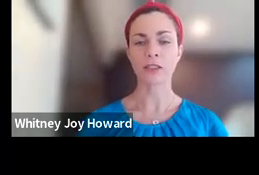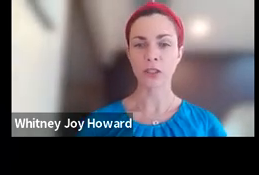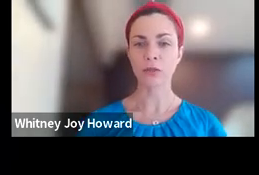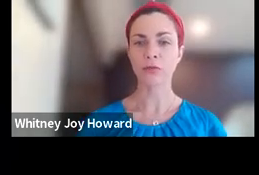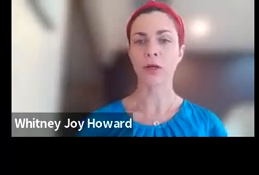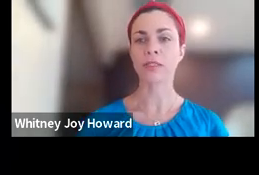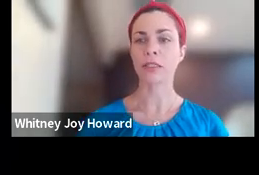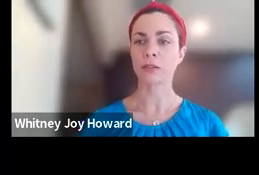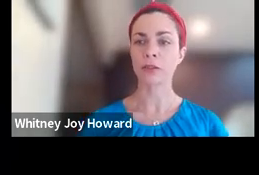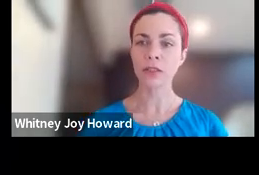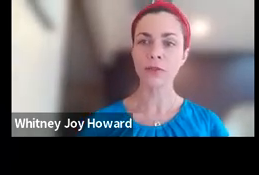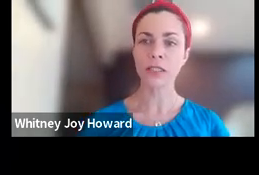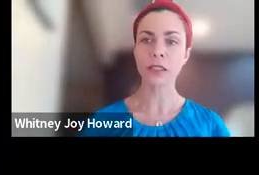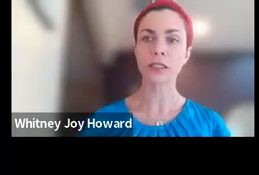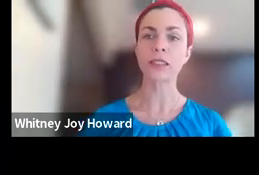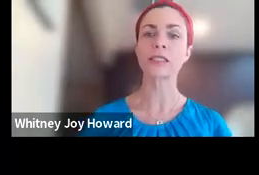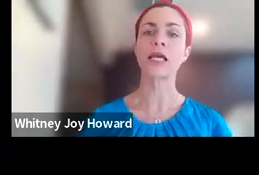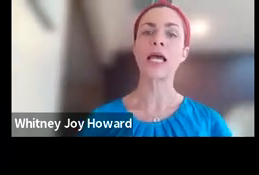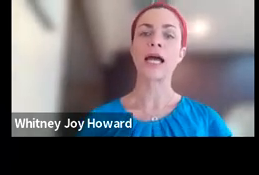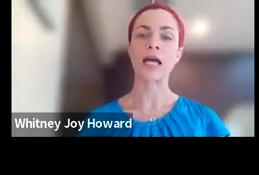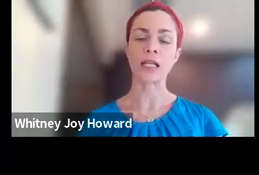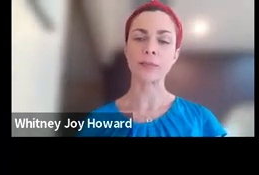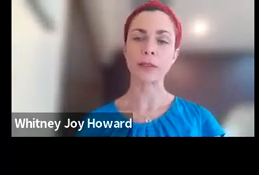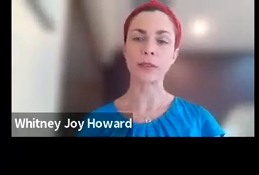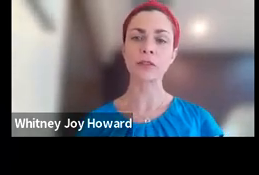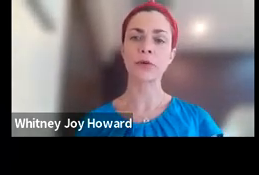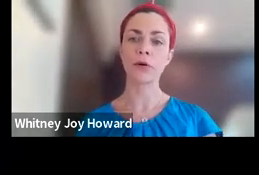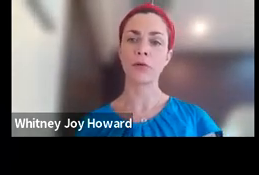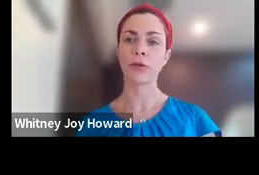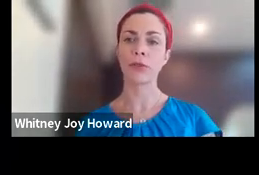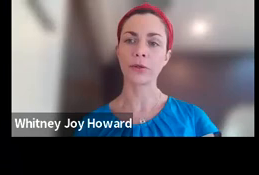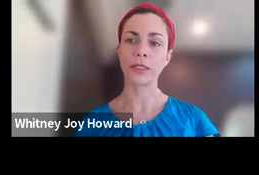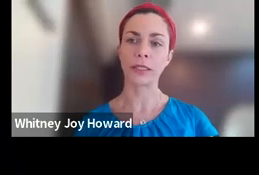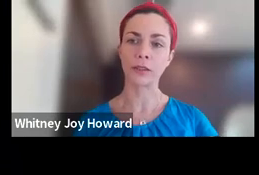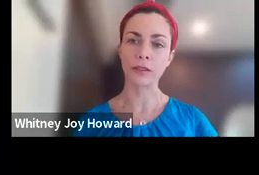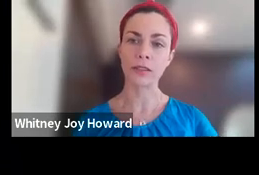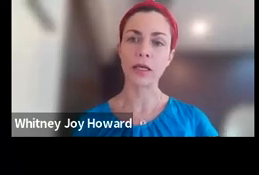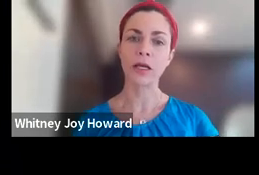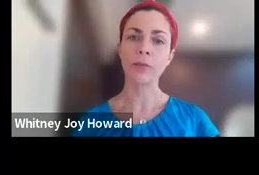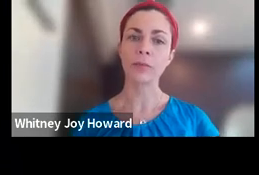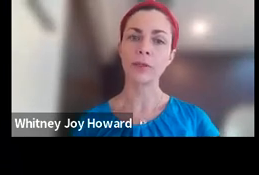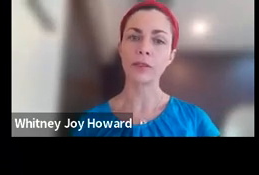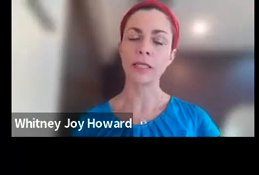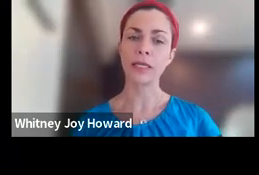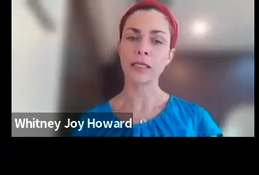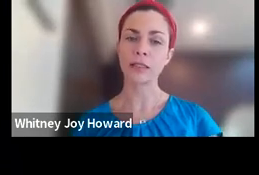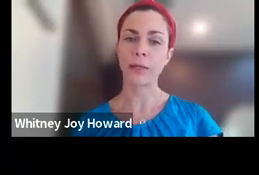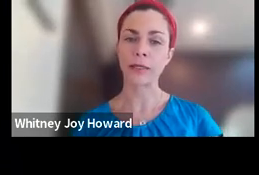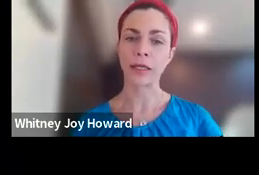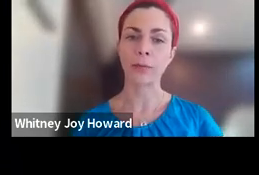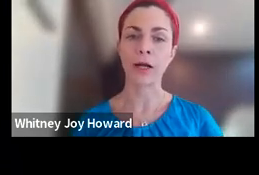I also have a variety of direct service experience related to housing and outreach among the unhoused among the East and West Coast.